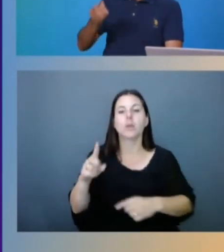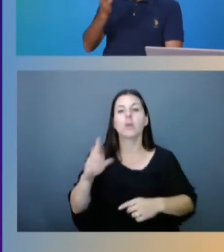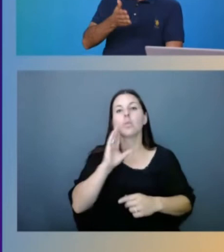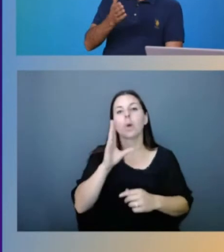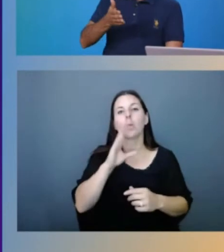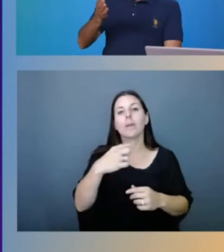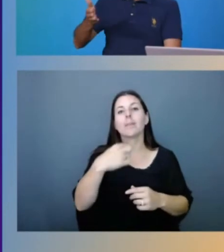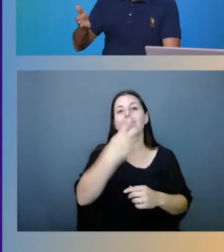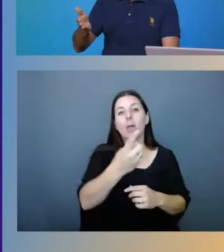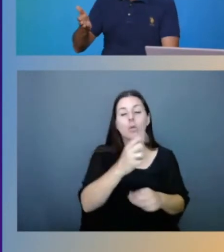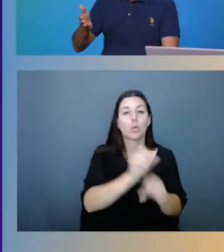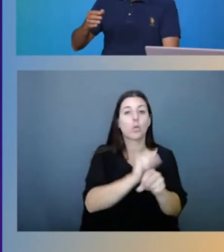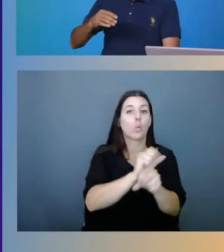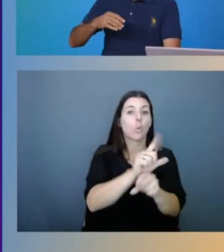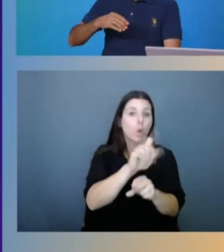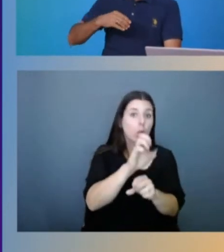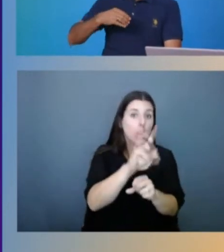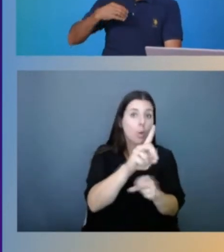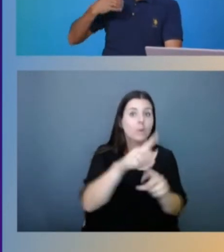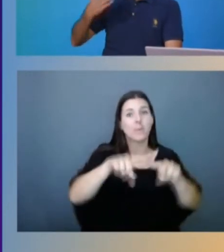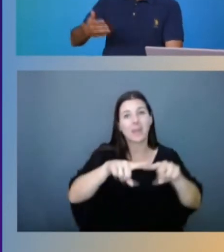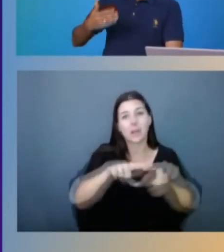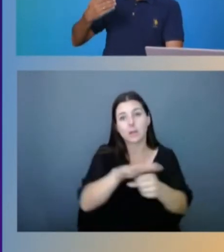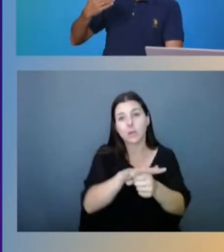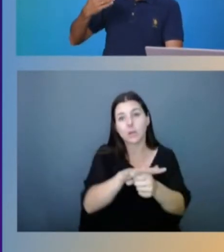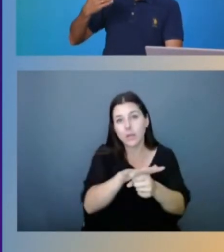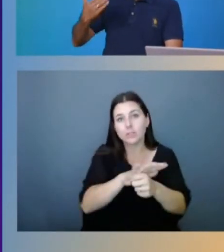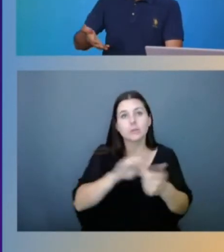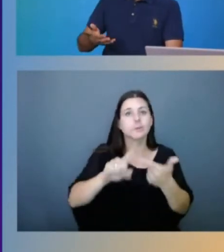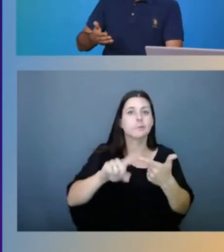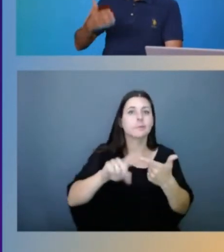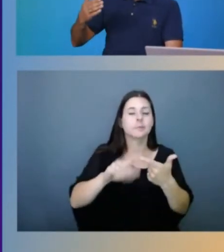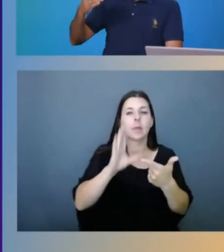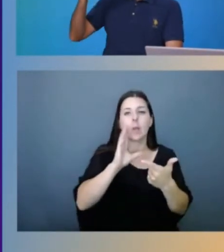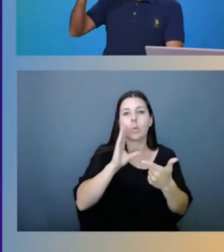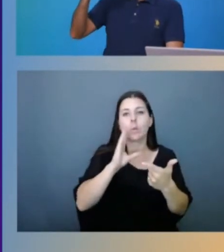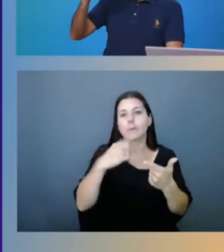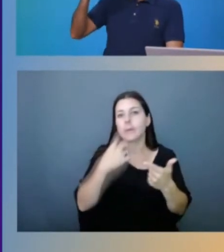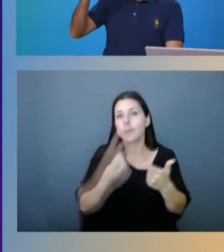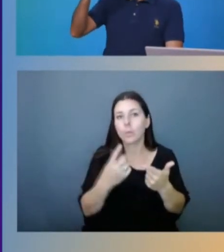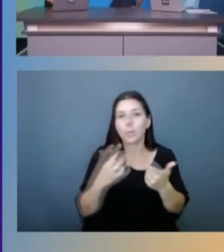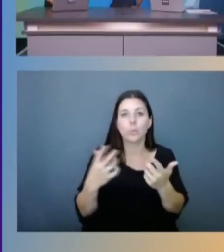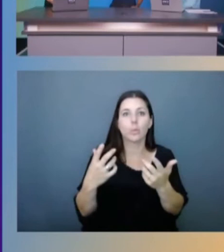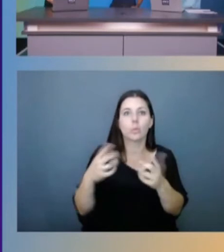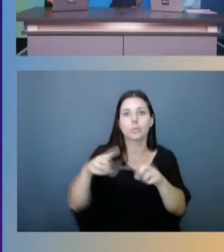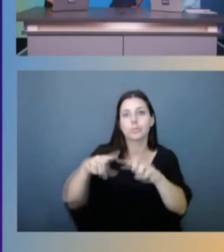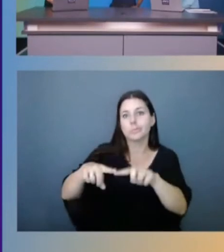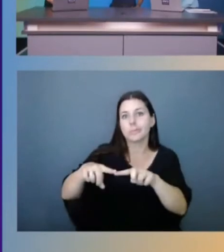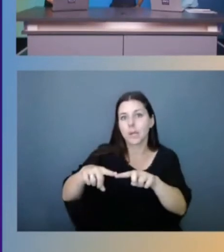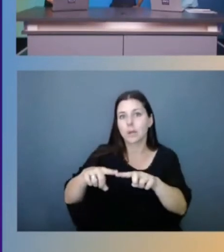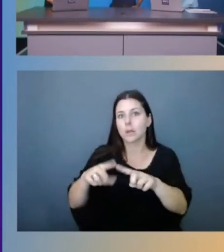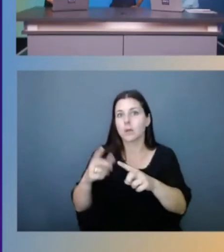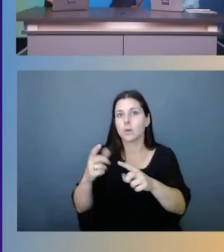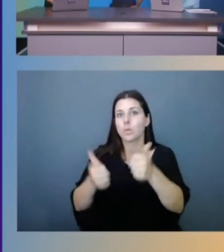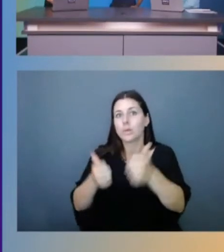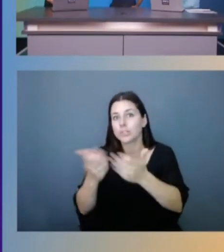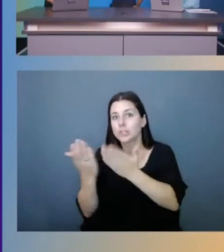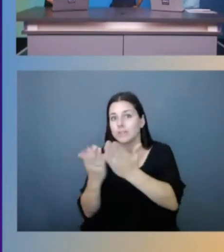by different geographies and separation of your workload by the service-to-service like EC2 or S3.